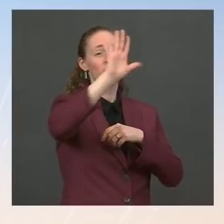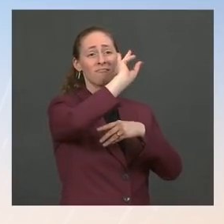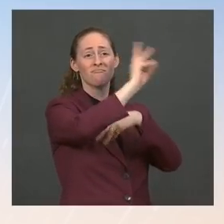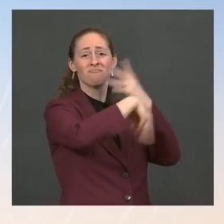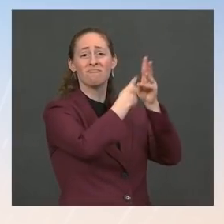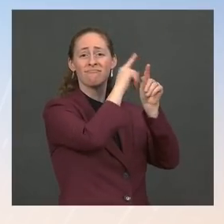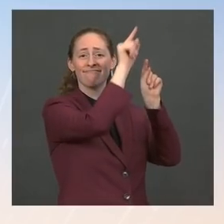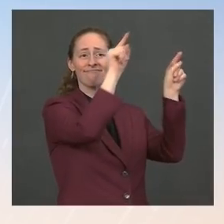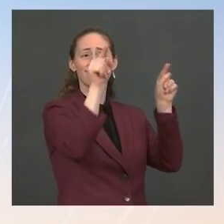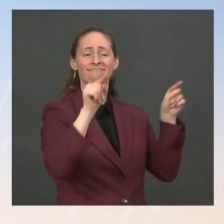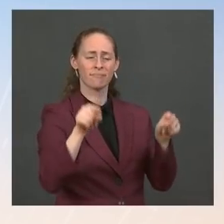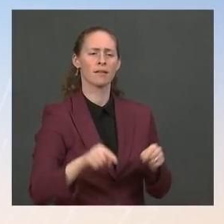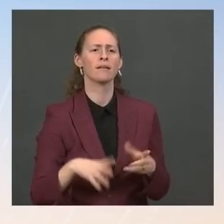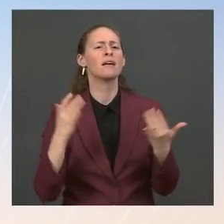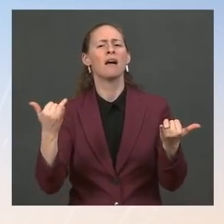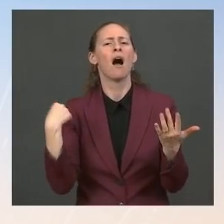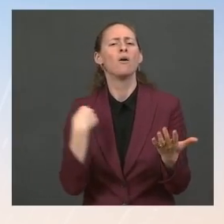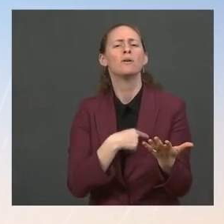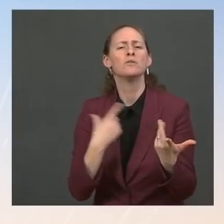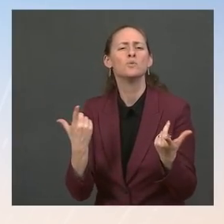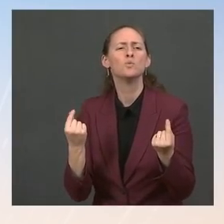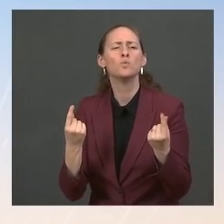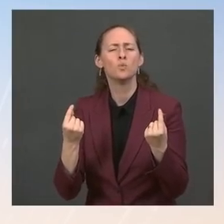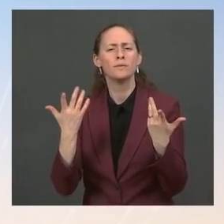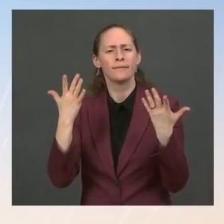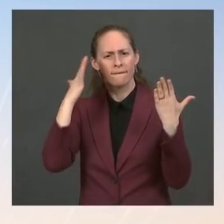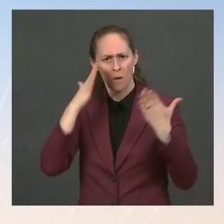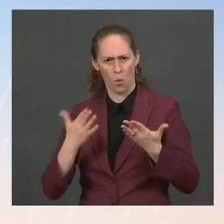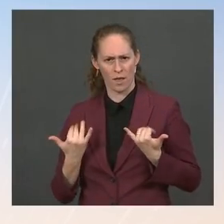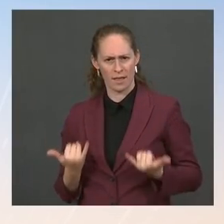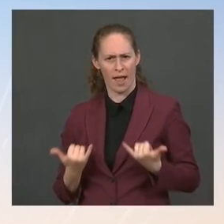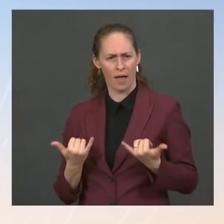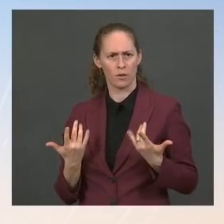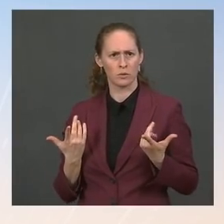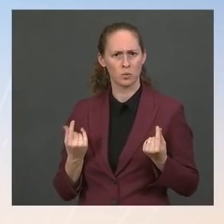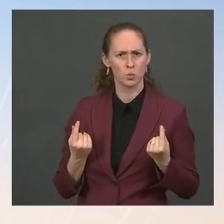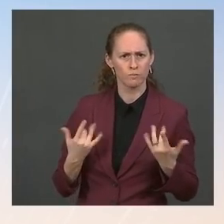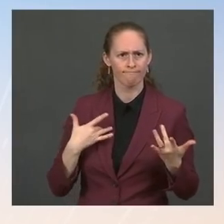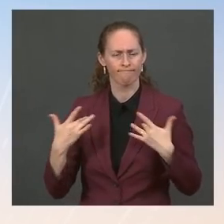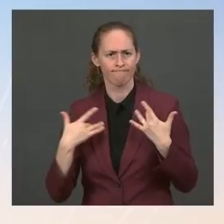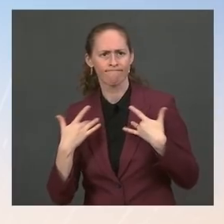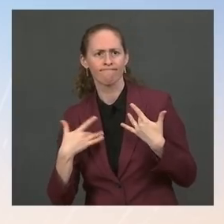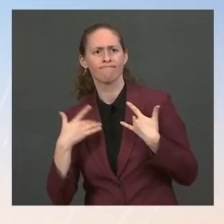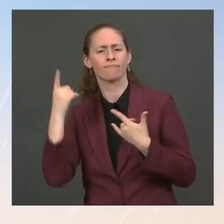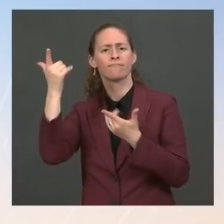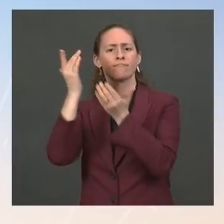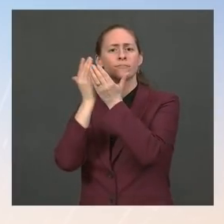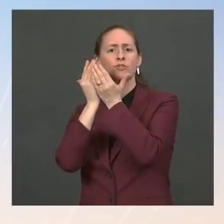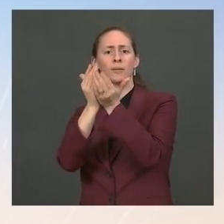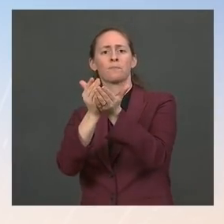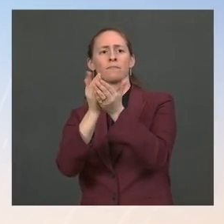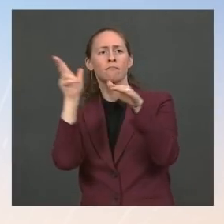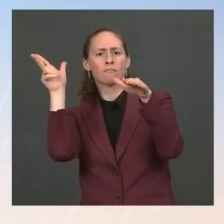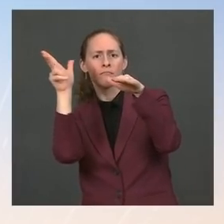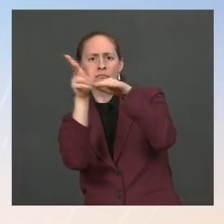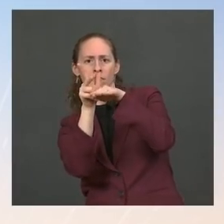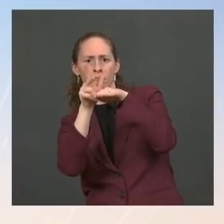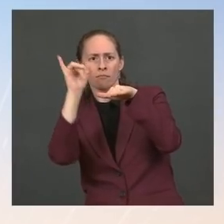is really attacking the issue at ports and the congestion at ports, which we know is a big way that goods are coming in